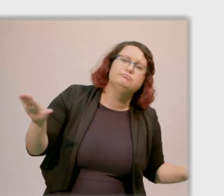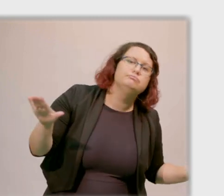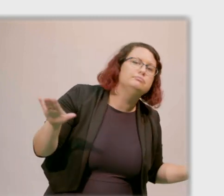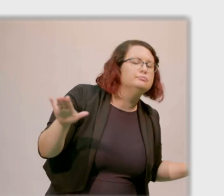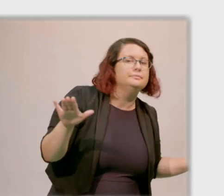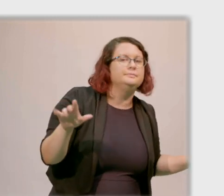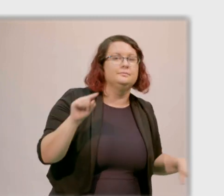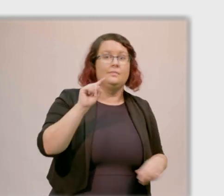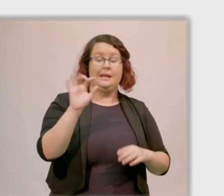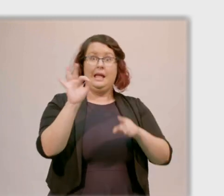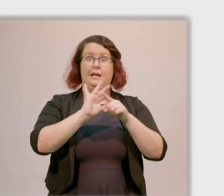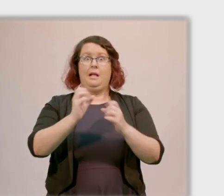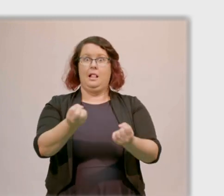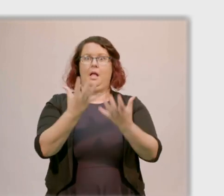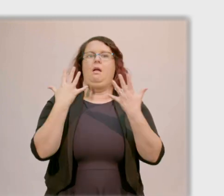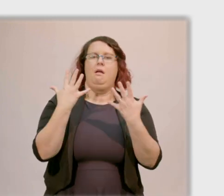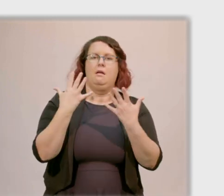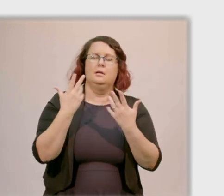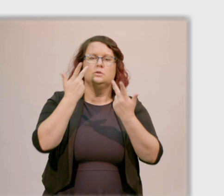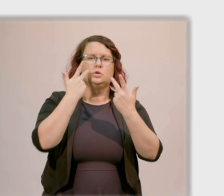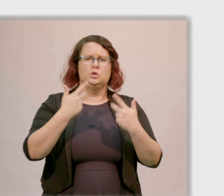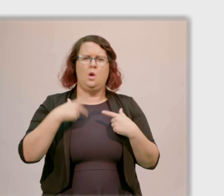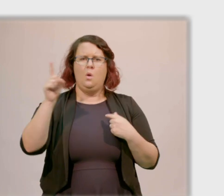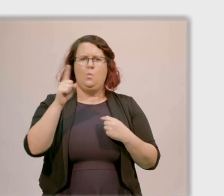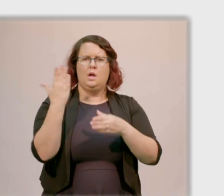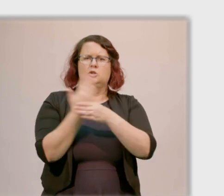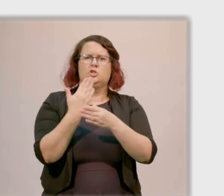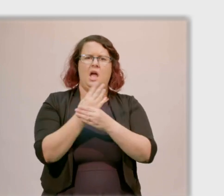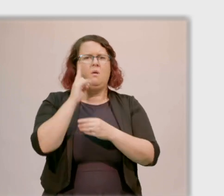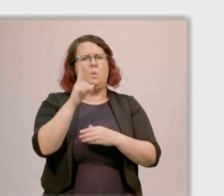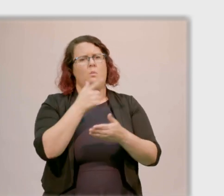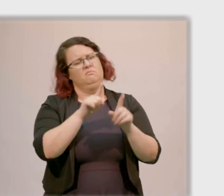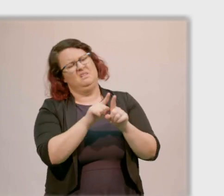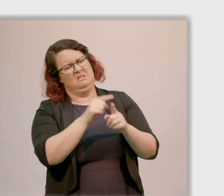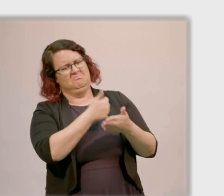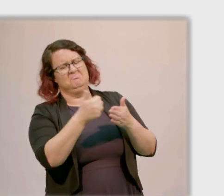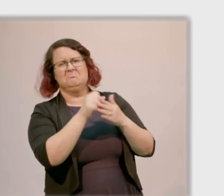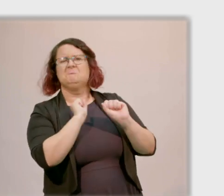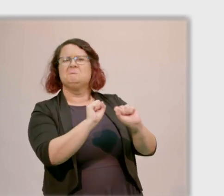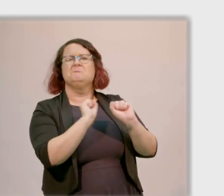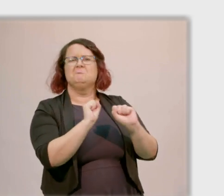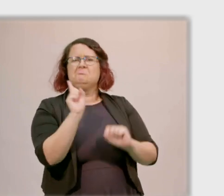This image is colourful and shows what a shark looks like in its natural environment.